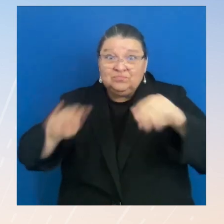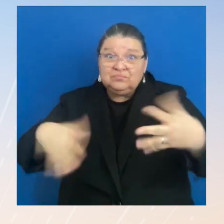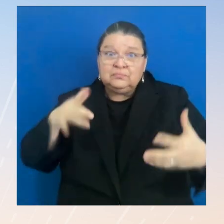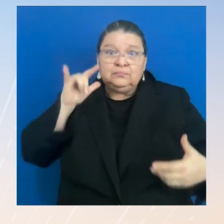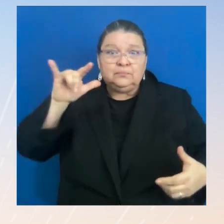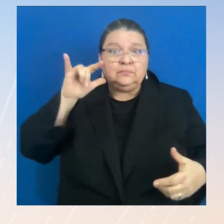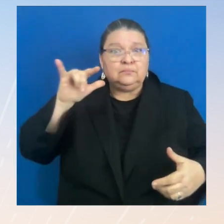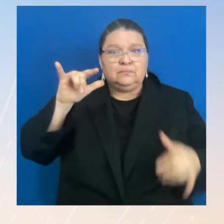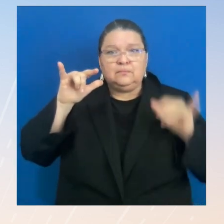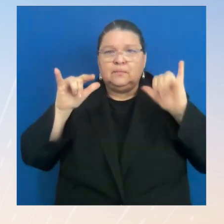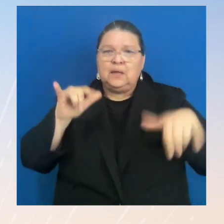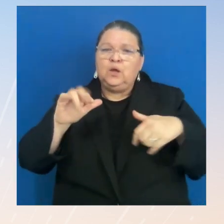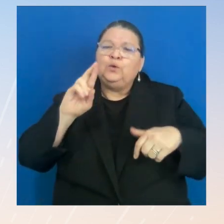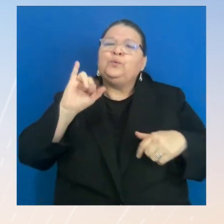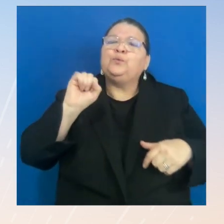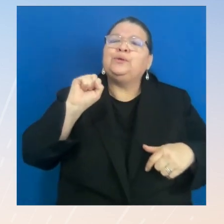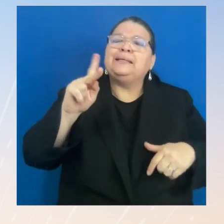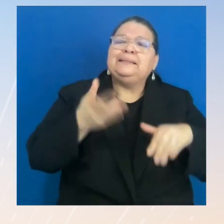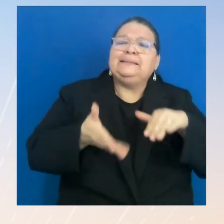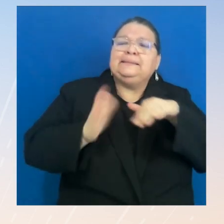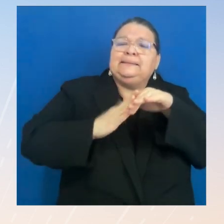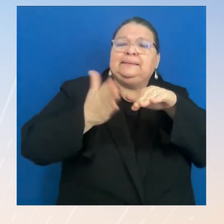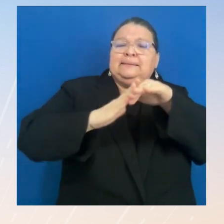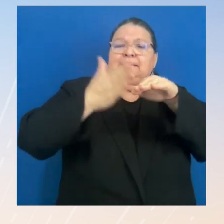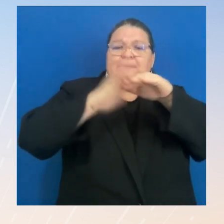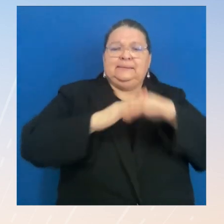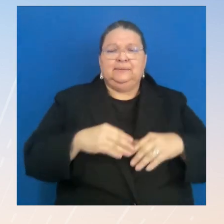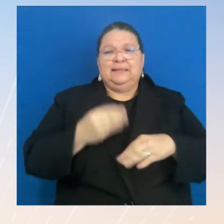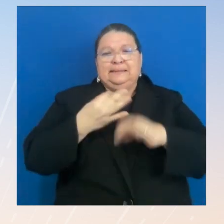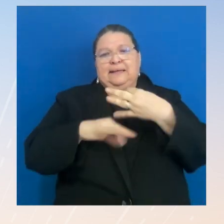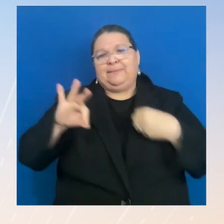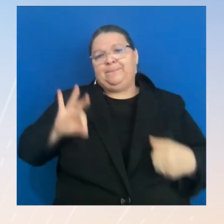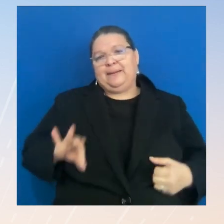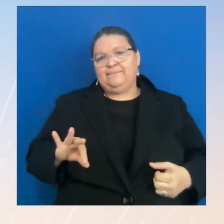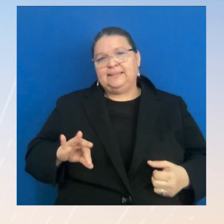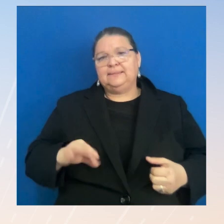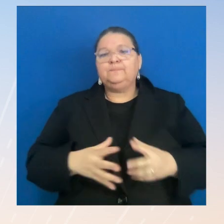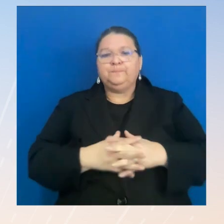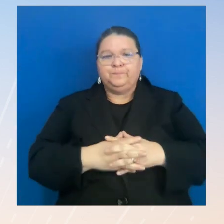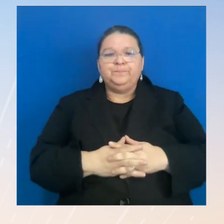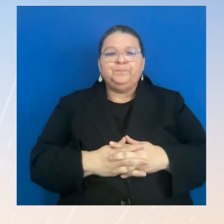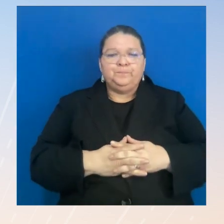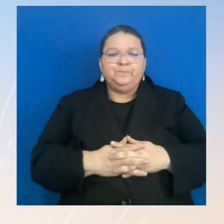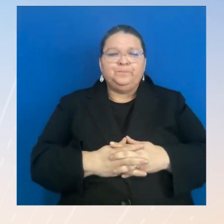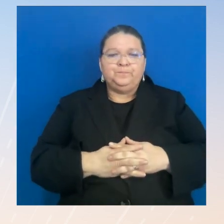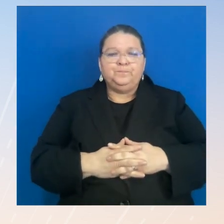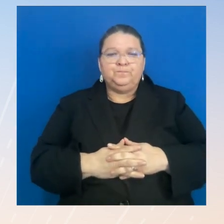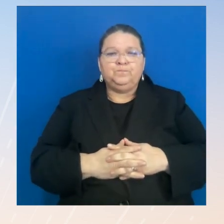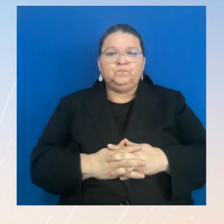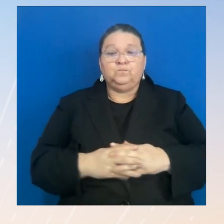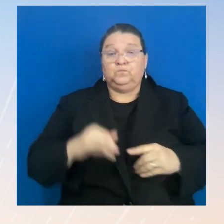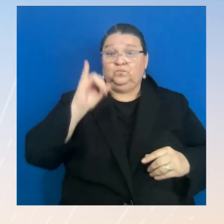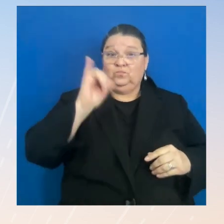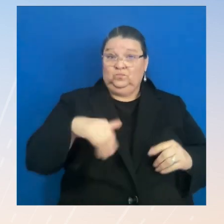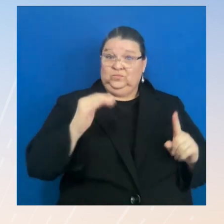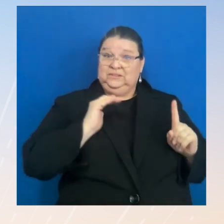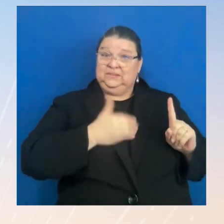And I would note that the way that the President and the Department of Defense and our experts here have been responding to this conflict